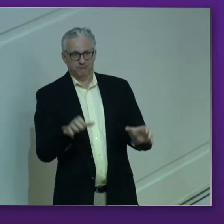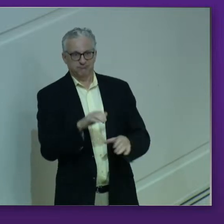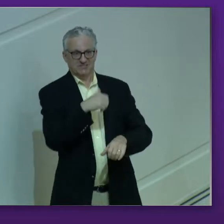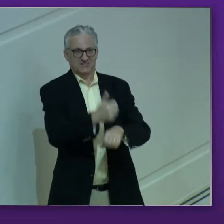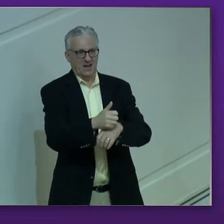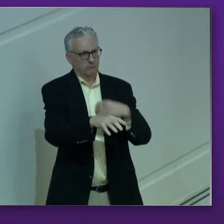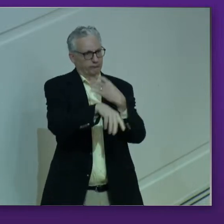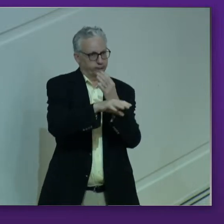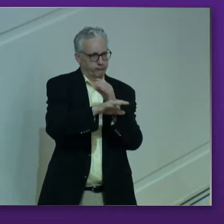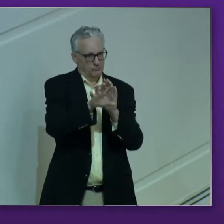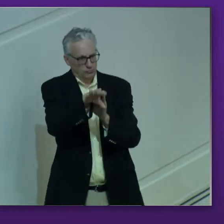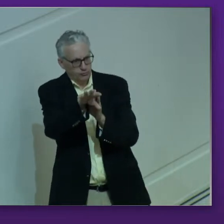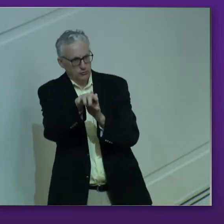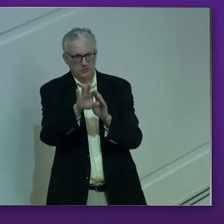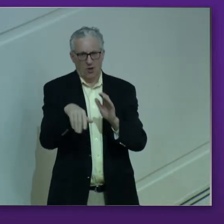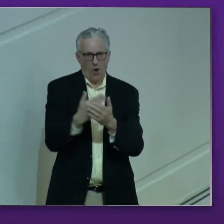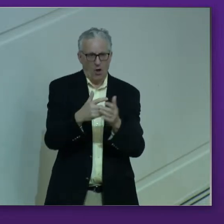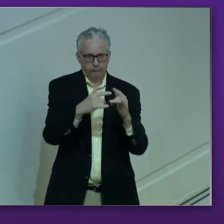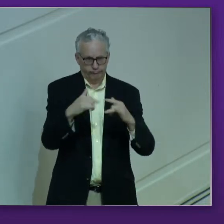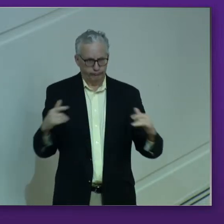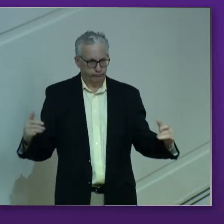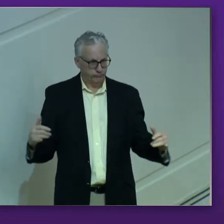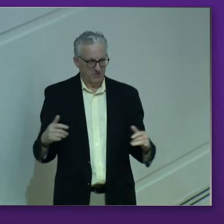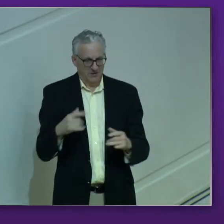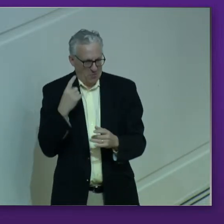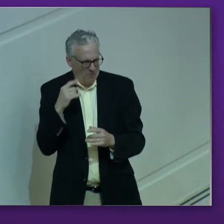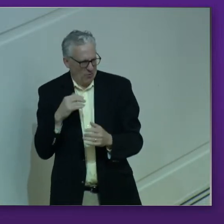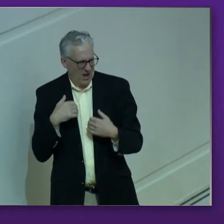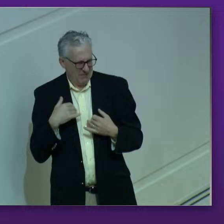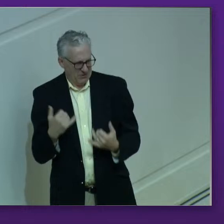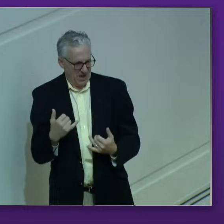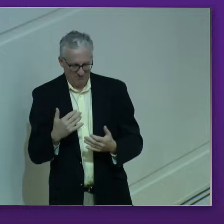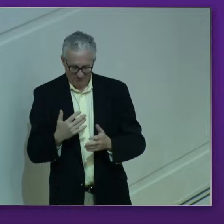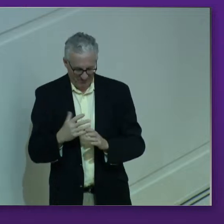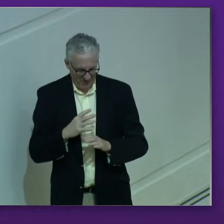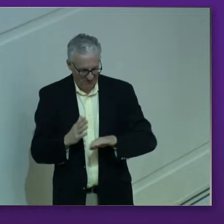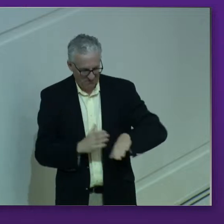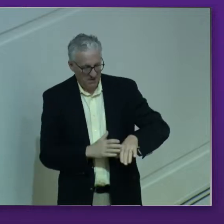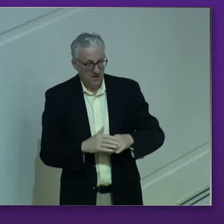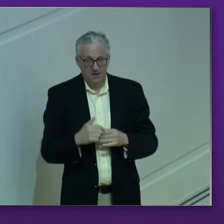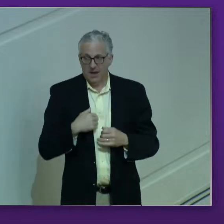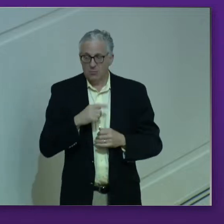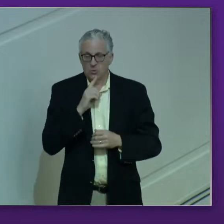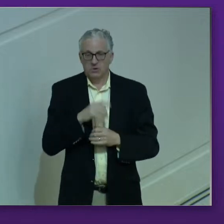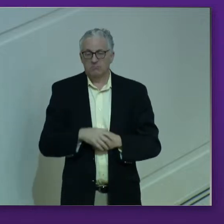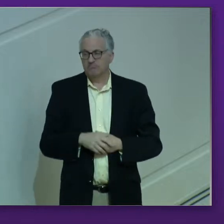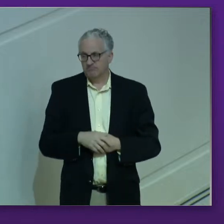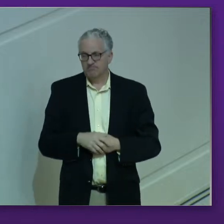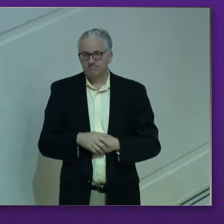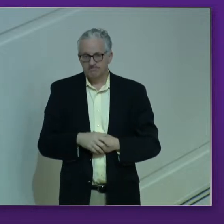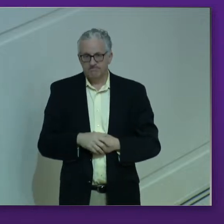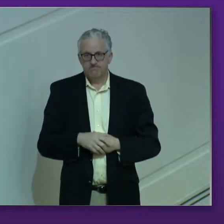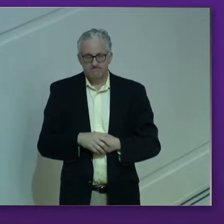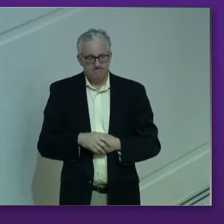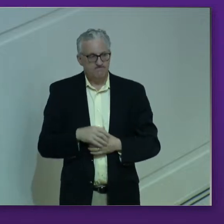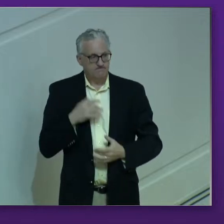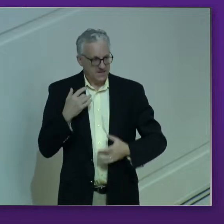FACULTY AND STAFF ARE HAVING AN IMPACT WE DID NOT NEED TO HAVE THIS EVENT FOR YOU TO KNOW THAT.